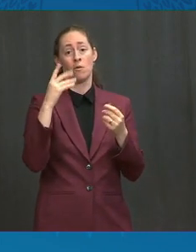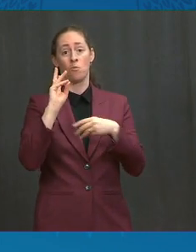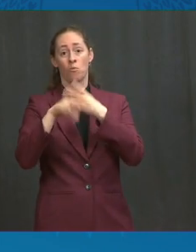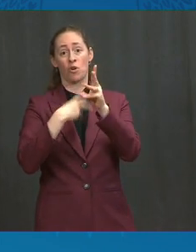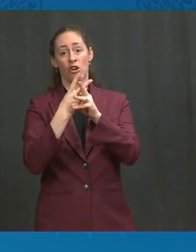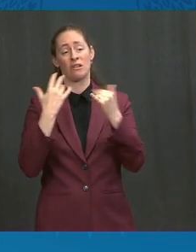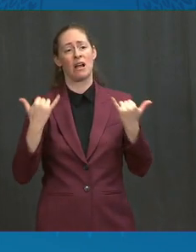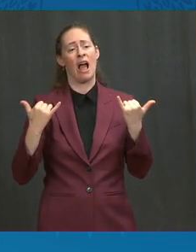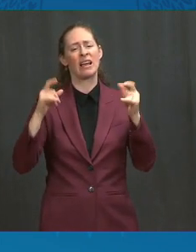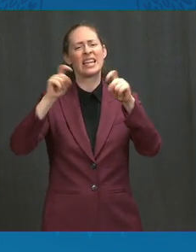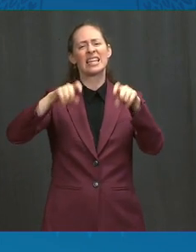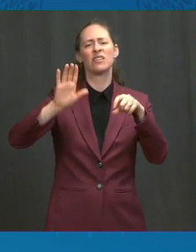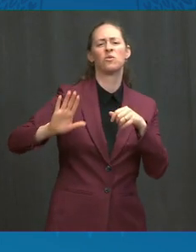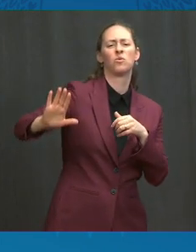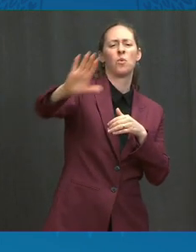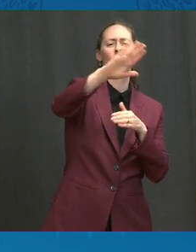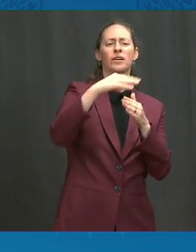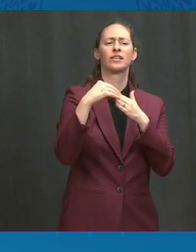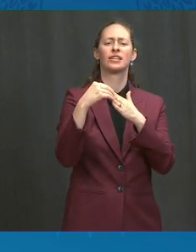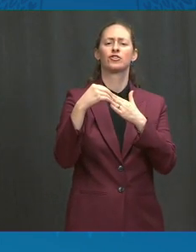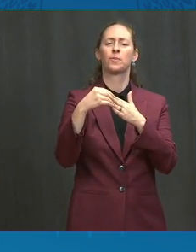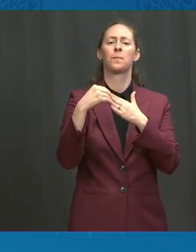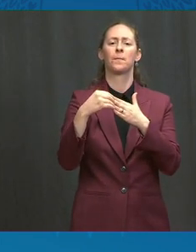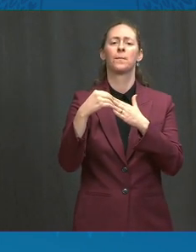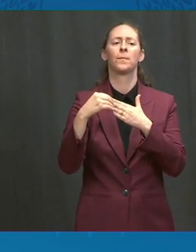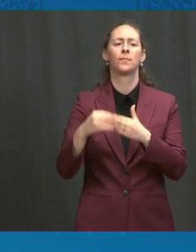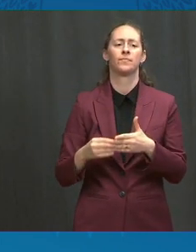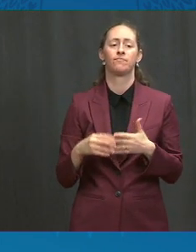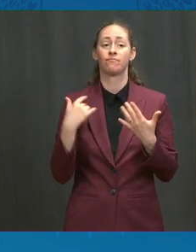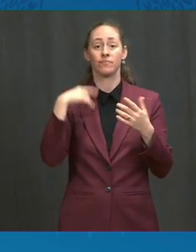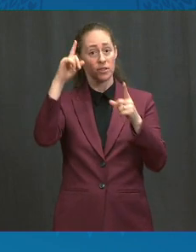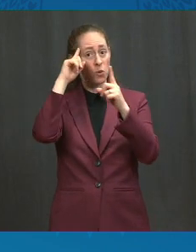And in that role, there are two things I want you to remember.